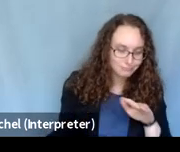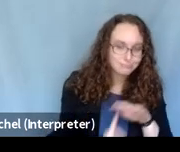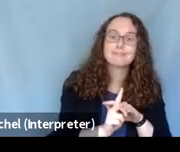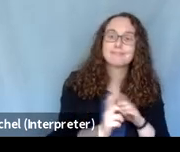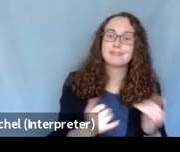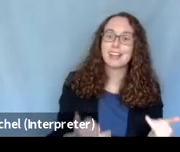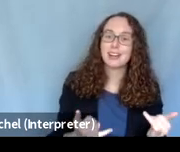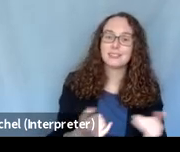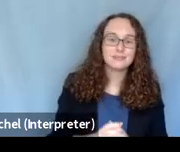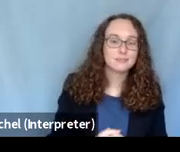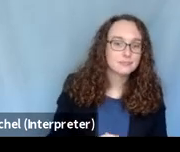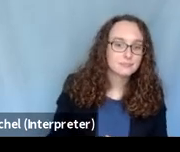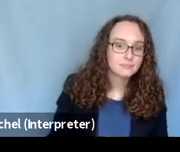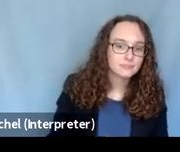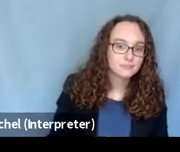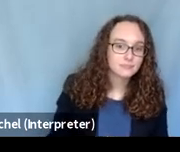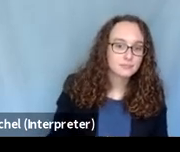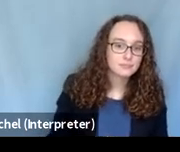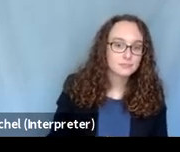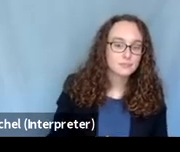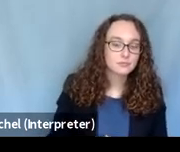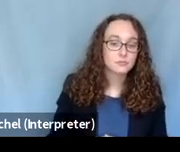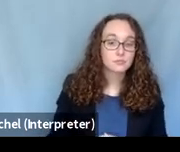I see the question, is there any office positions at